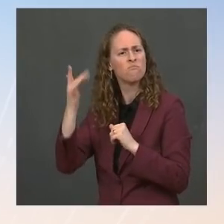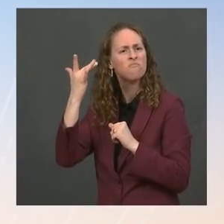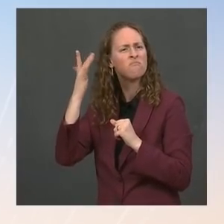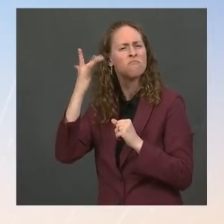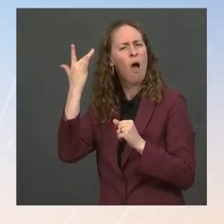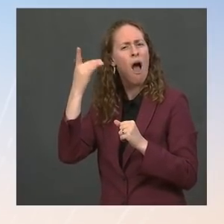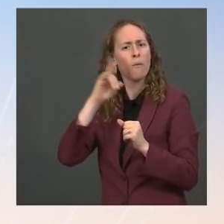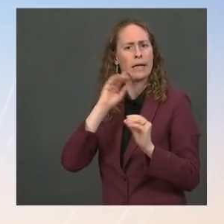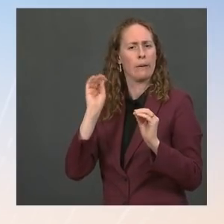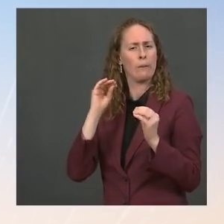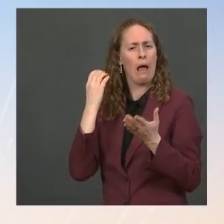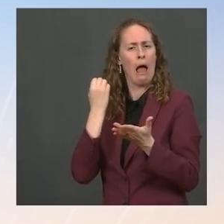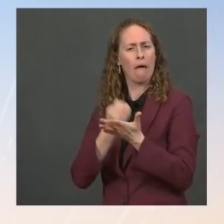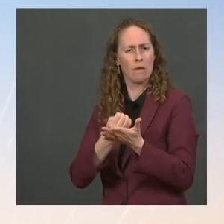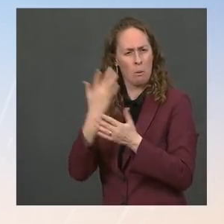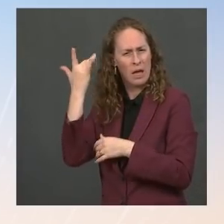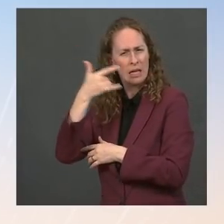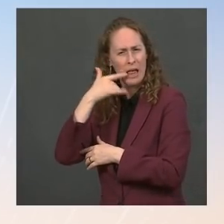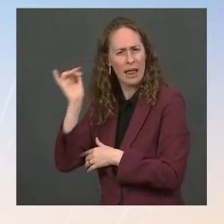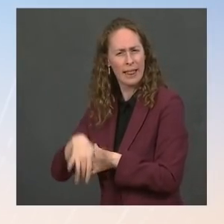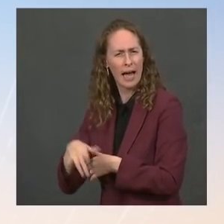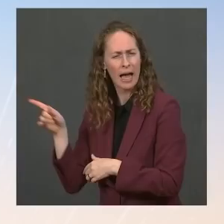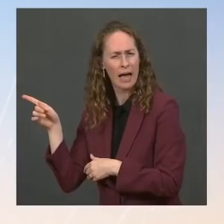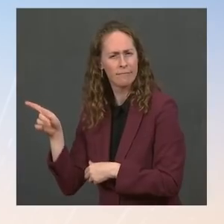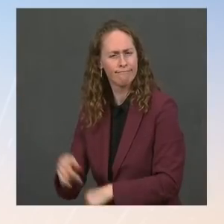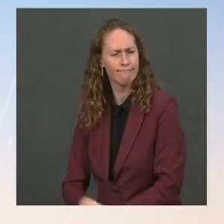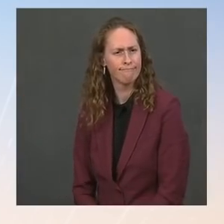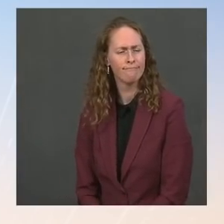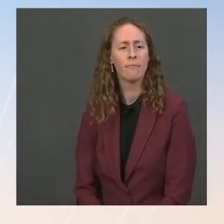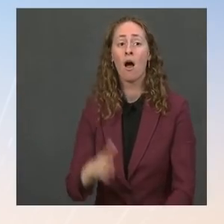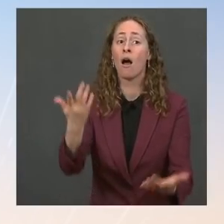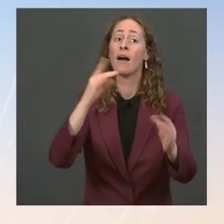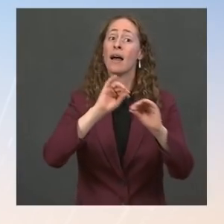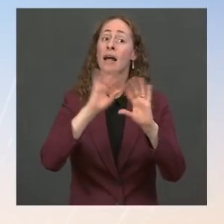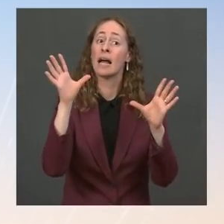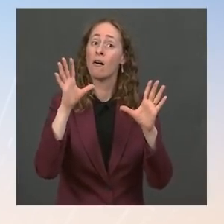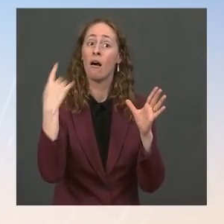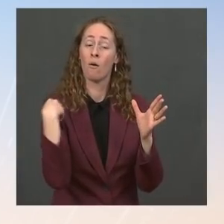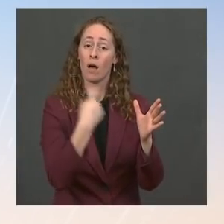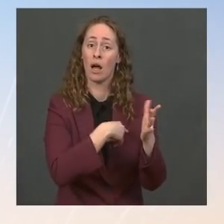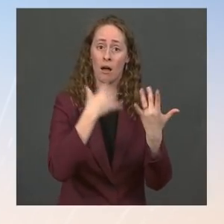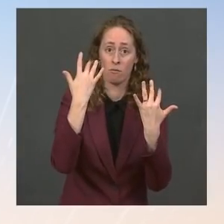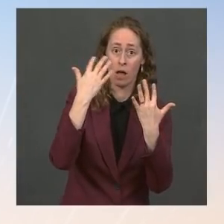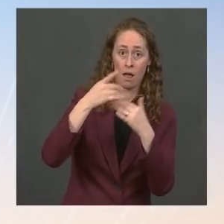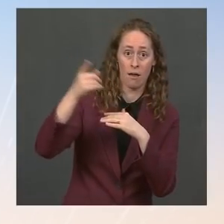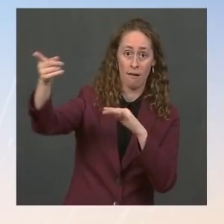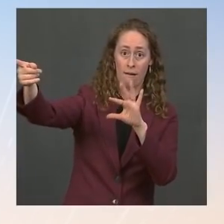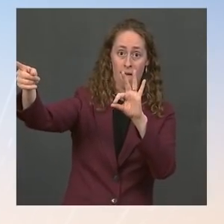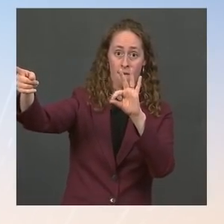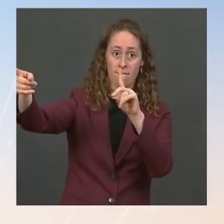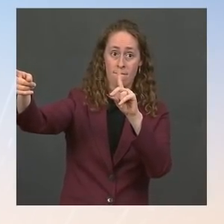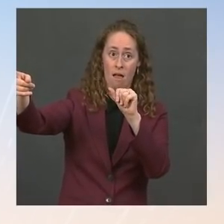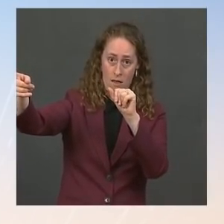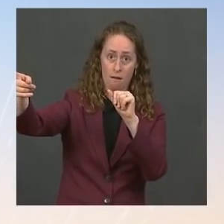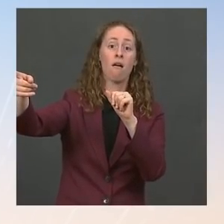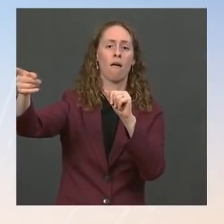also said is that, "I want to be very clear, the plan is pending the FDA conducting in an independent evaluation of the safety and effectiveness